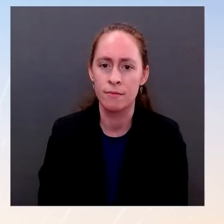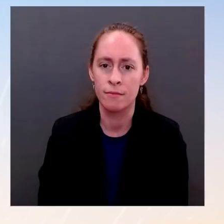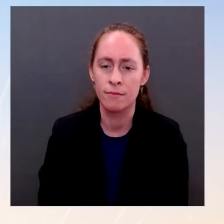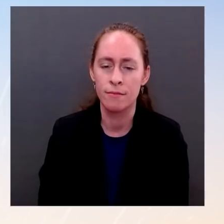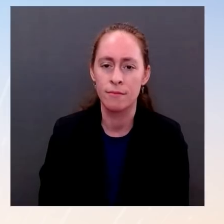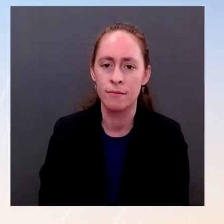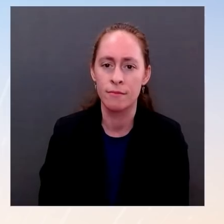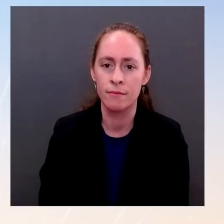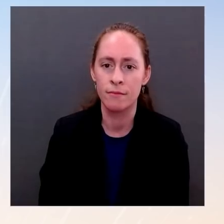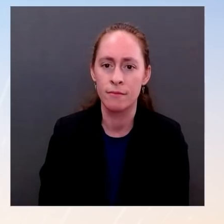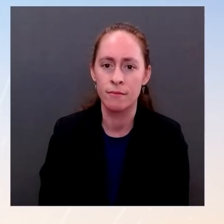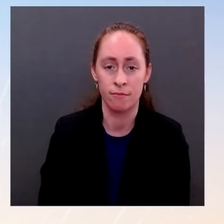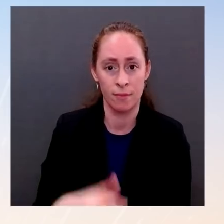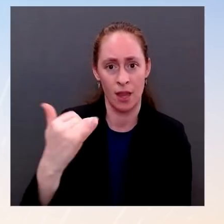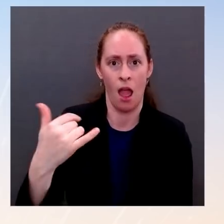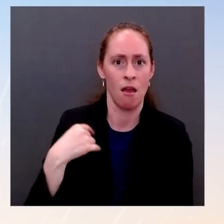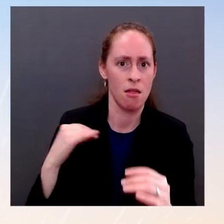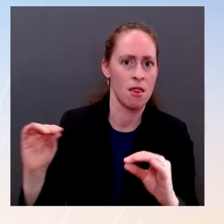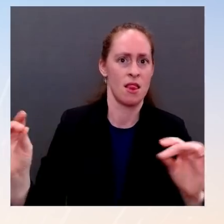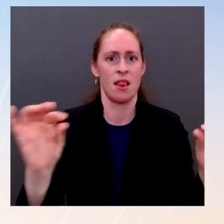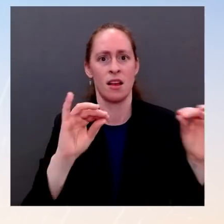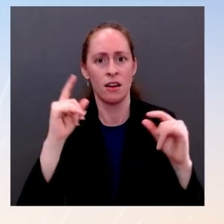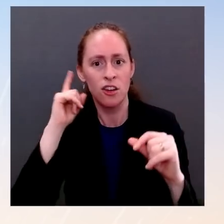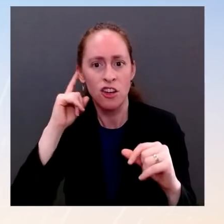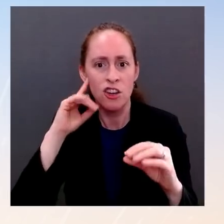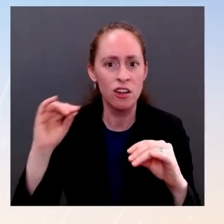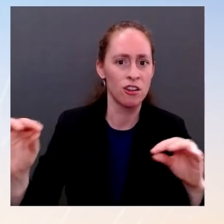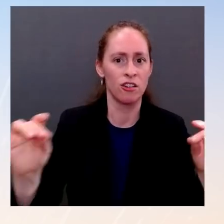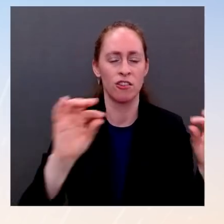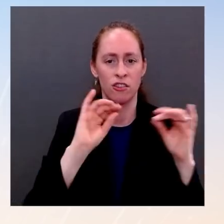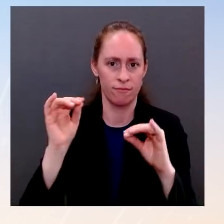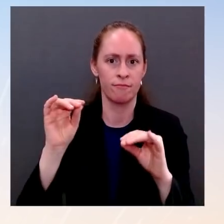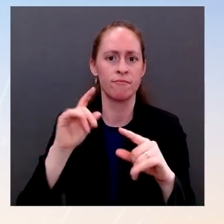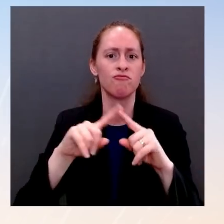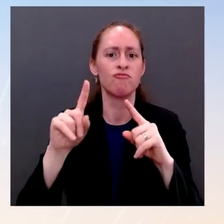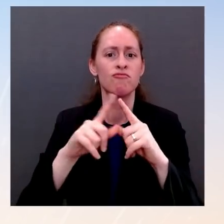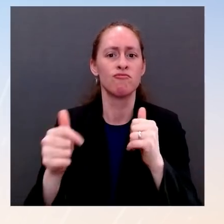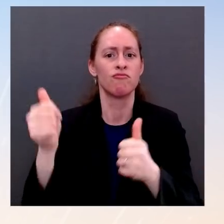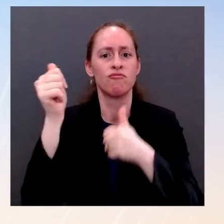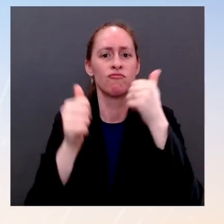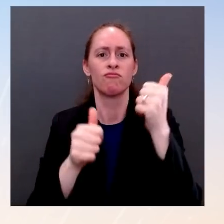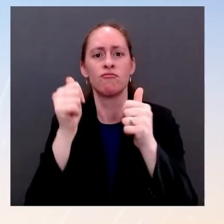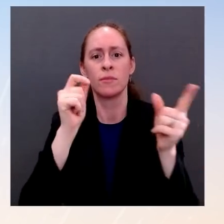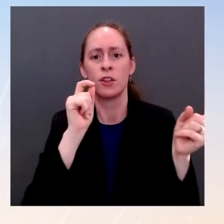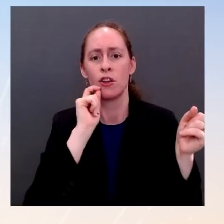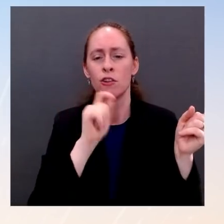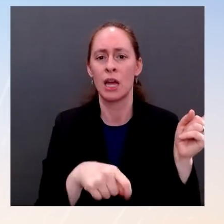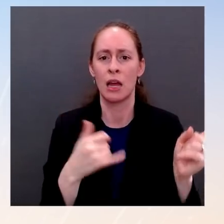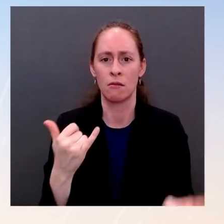Obviously, he's also scheduled to meet with the Vice President. Has anyone in this administration conveyed directly to Zelenskyy